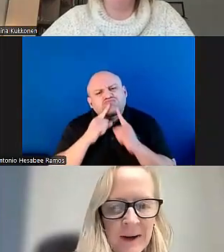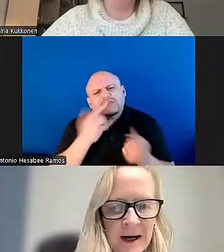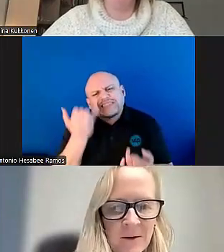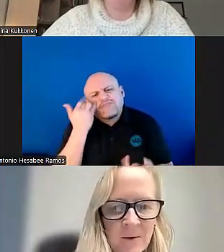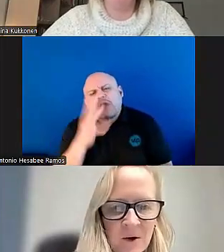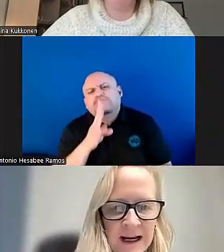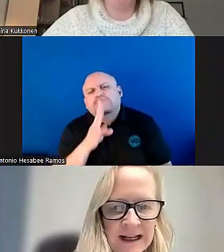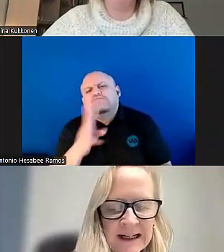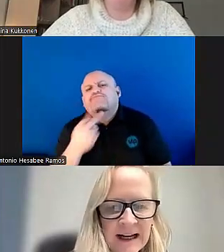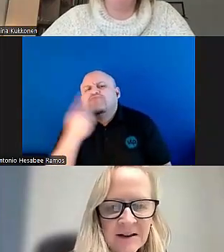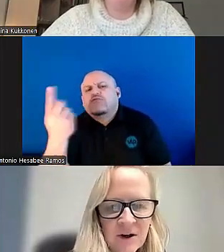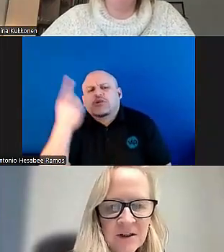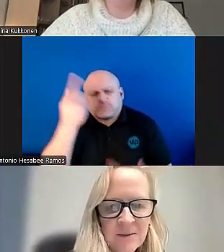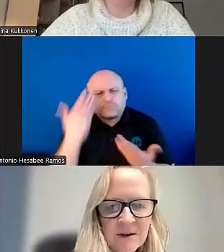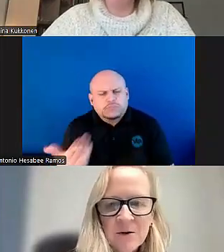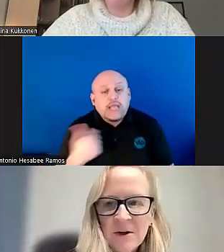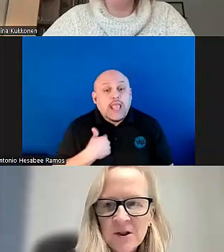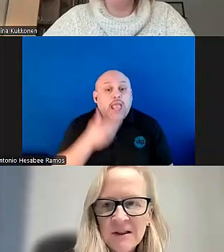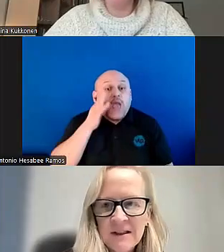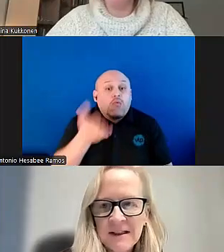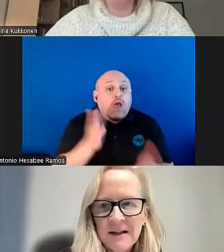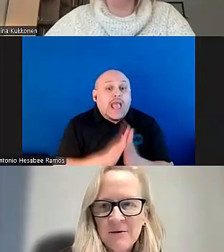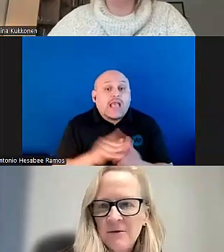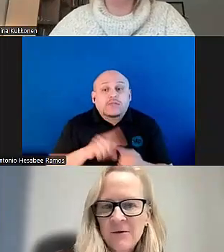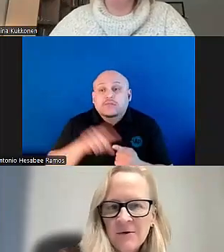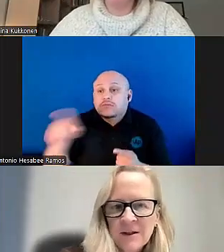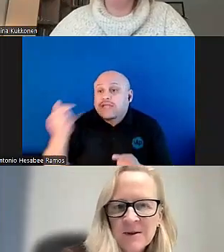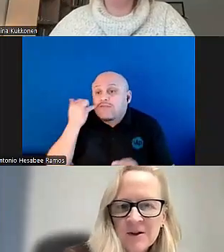But I will go ahead and ask Rosmin's question. Tiina, I don't know if you know Rosmin, she's a